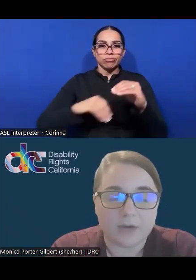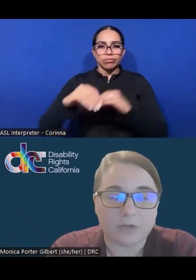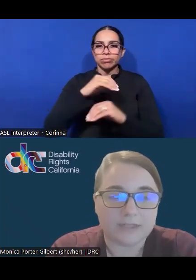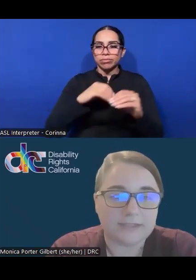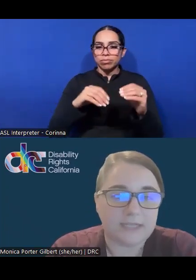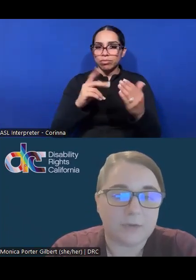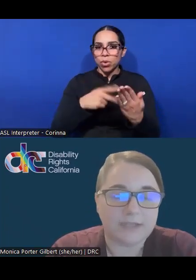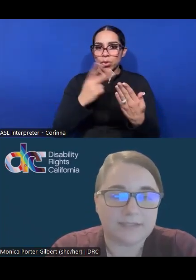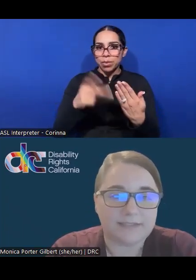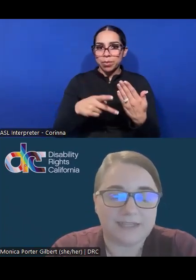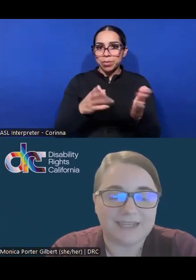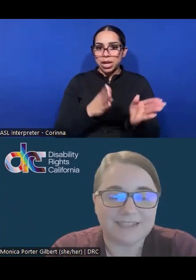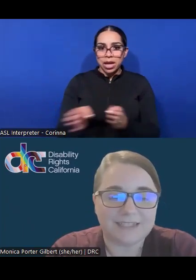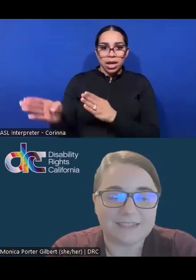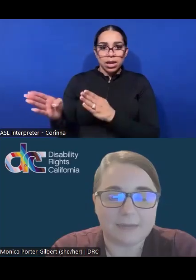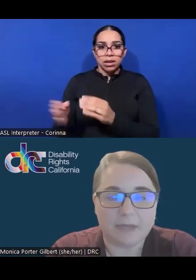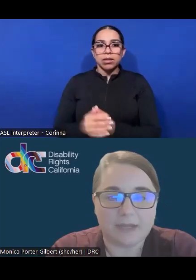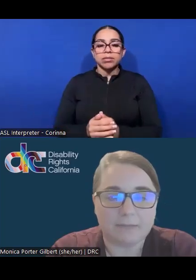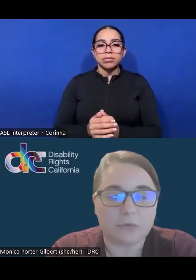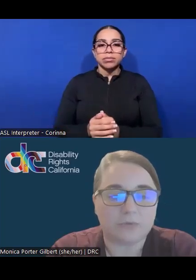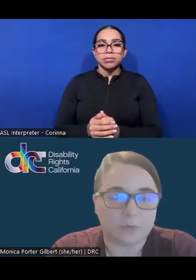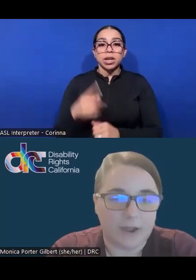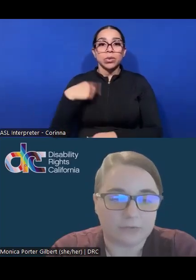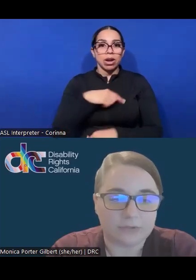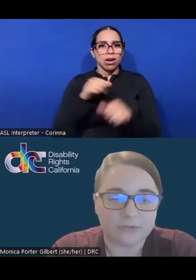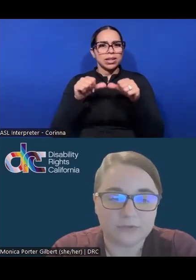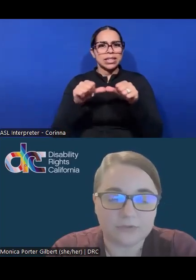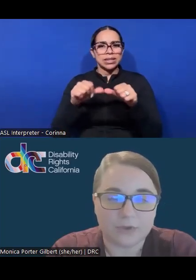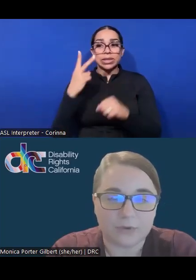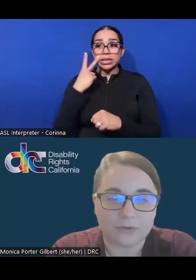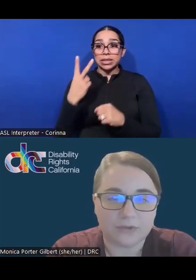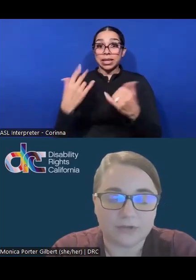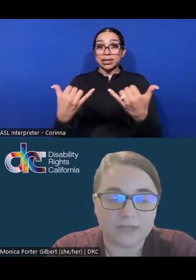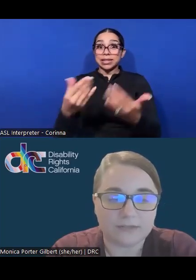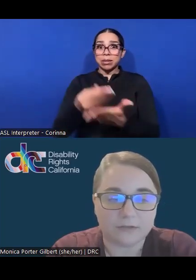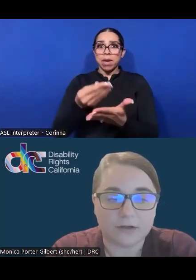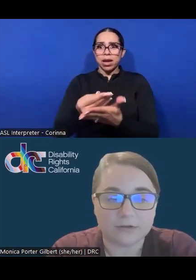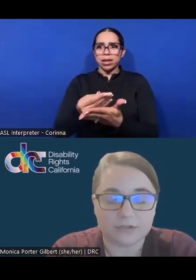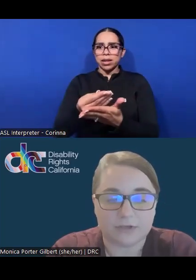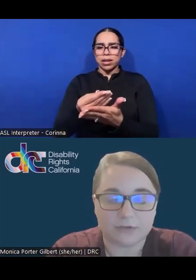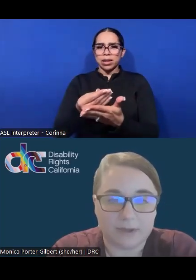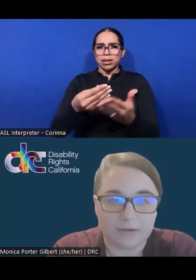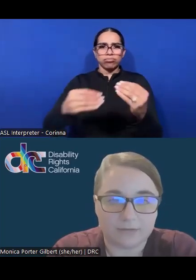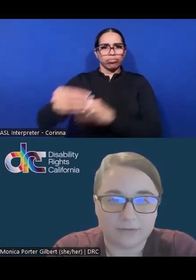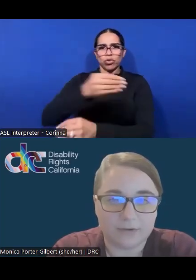And we're continuing to see existing money move around. So there is a large dollar amount